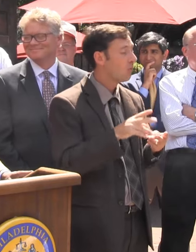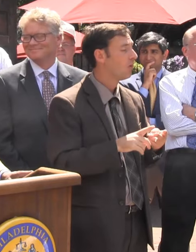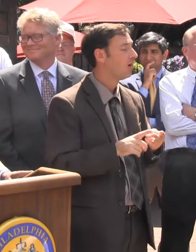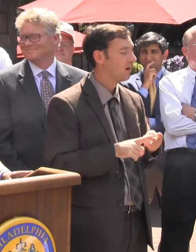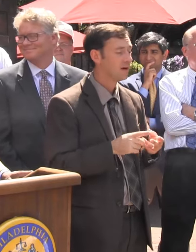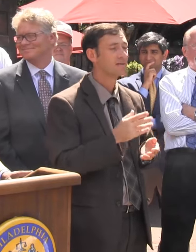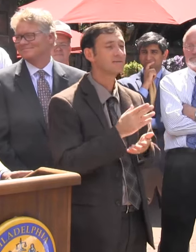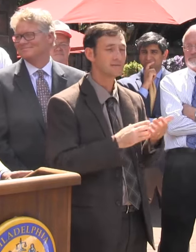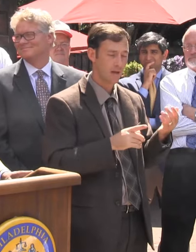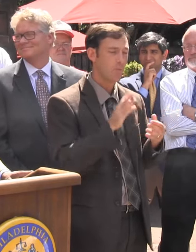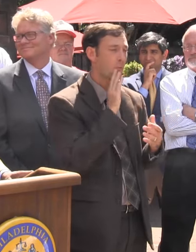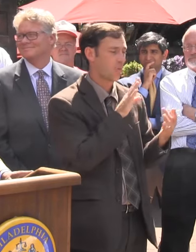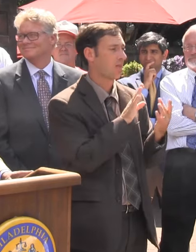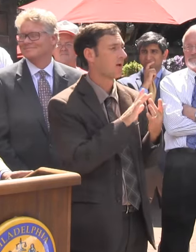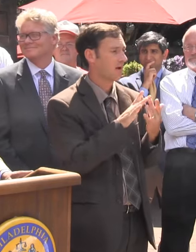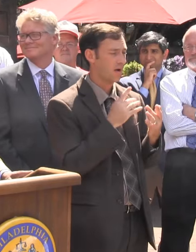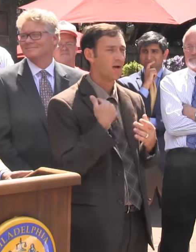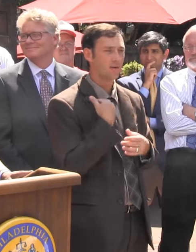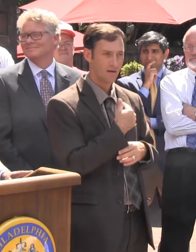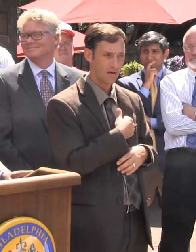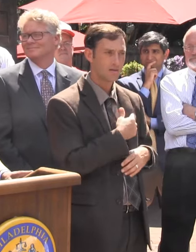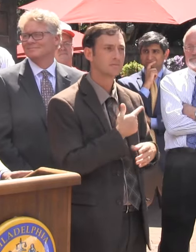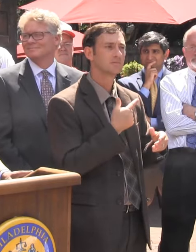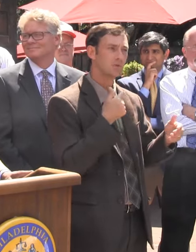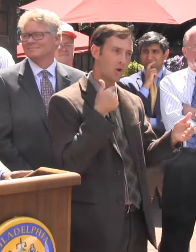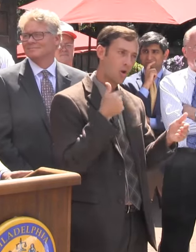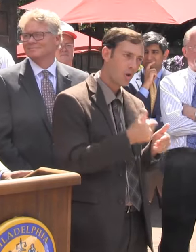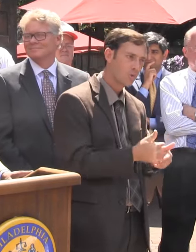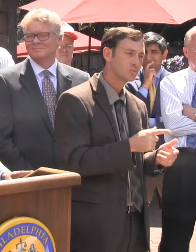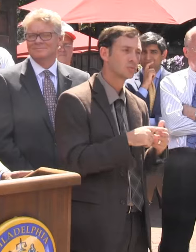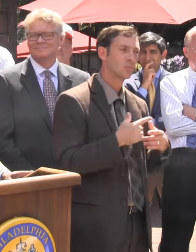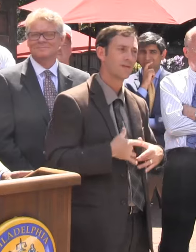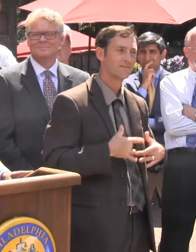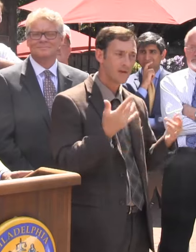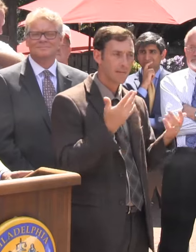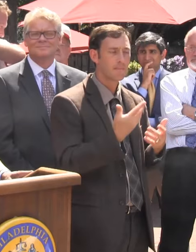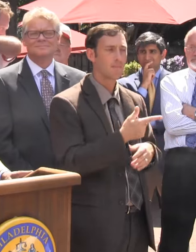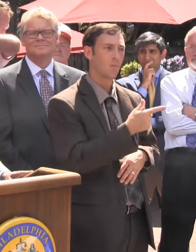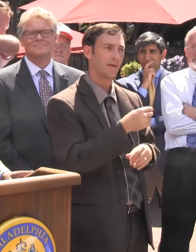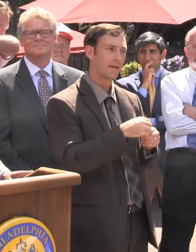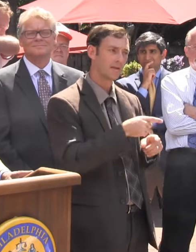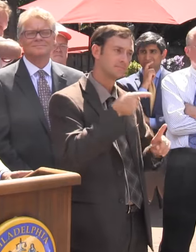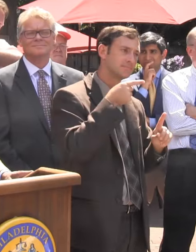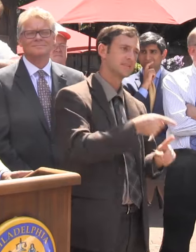hand some do contact us closer to an event, they might want to be a in a particular place.